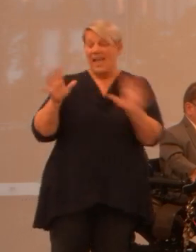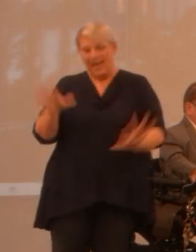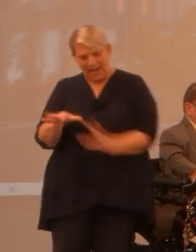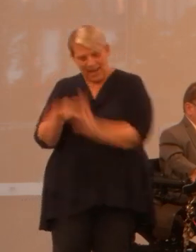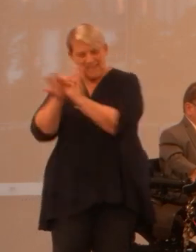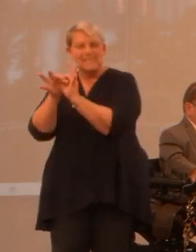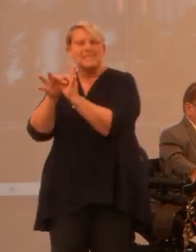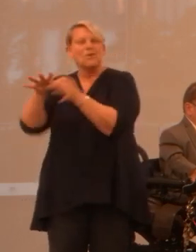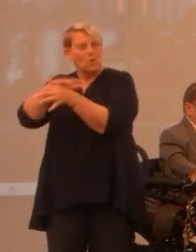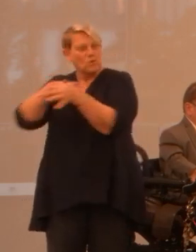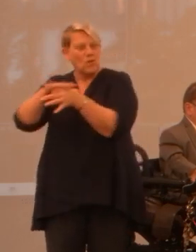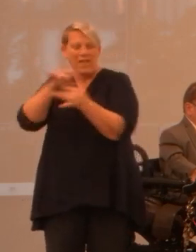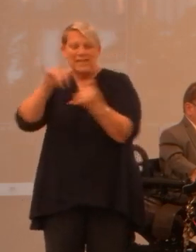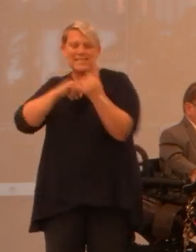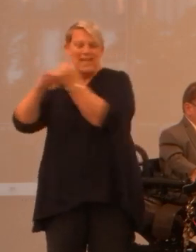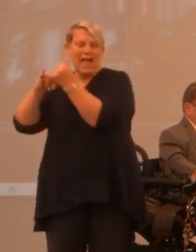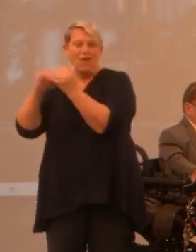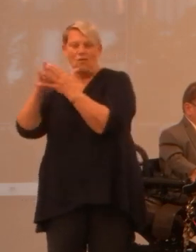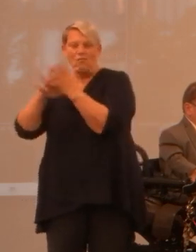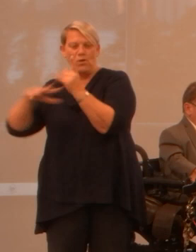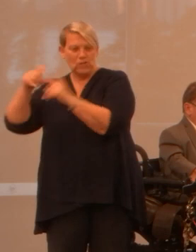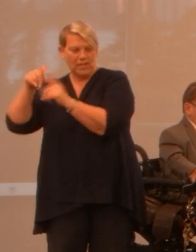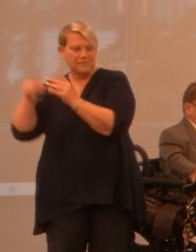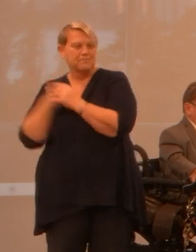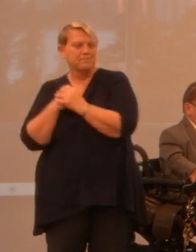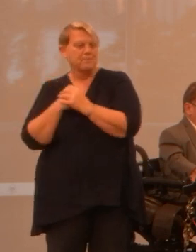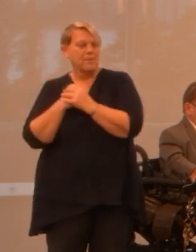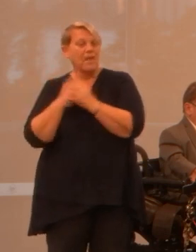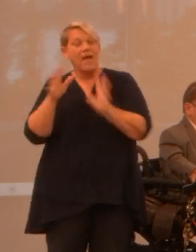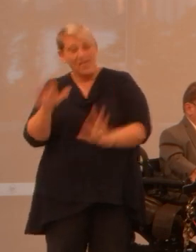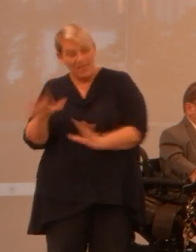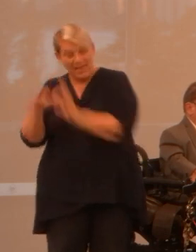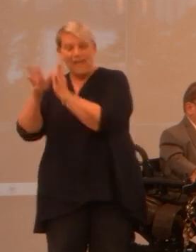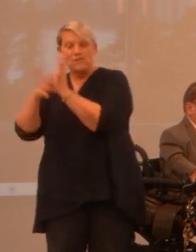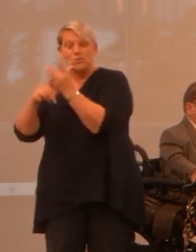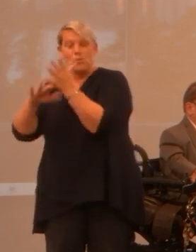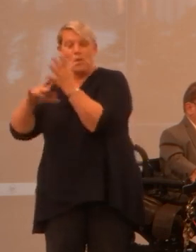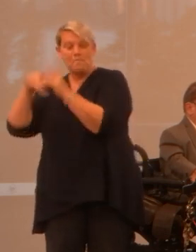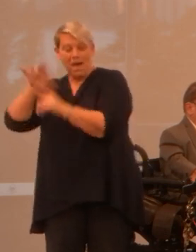Wiilman, south-east of Whadjuk, Kaneang which is south of Wiilman, Koreng which